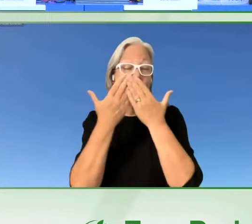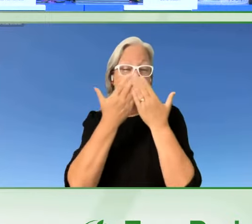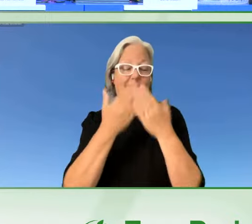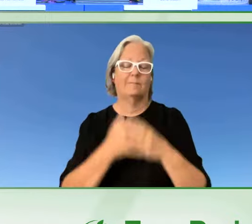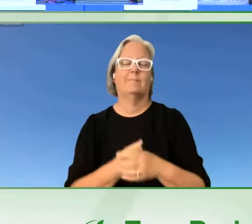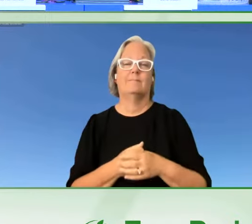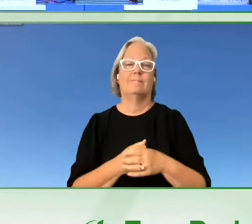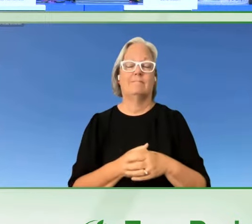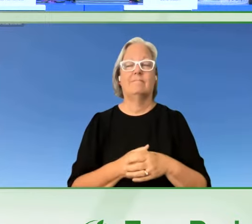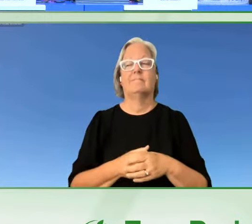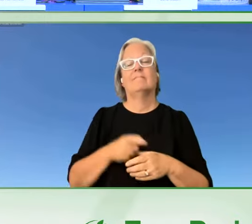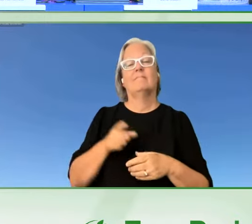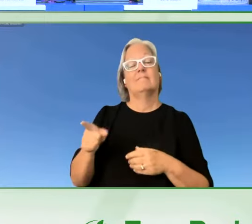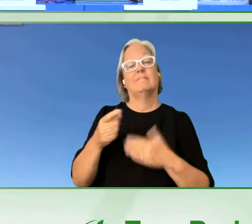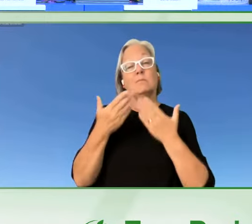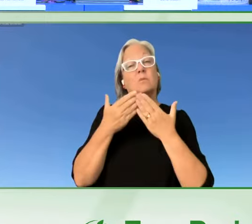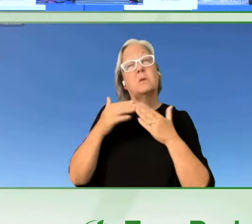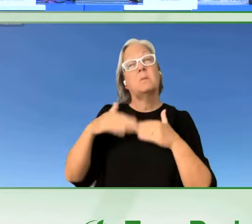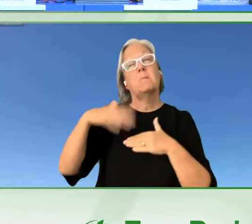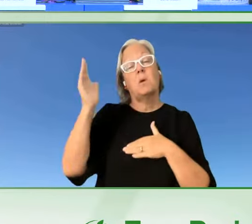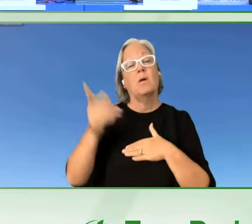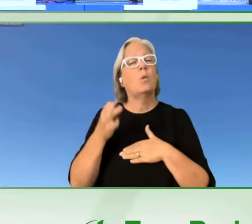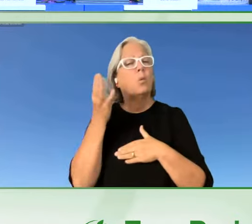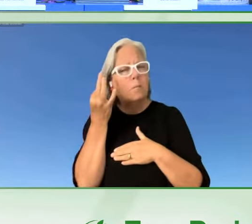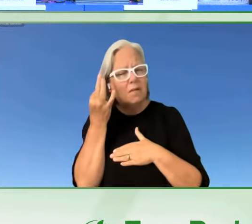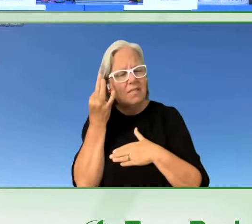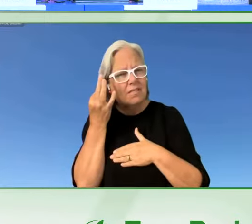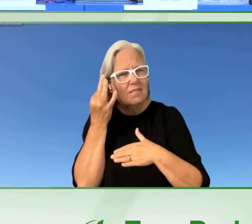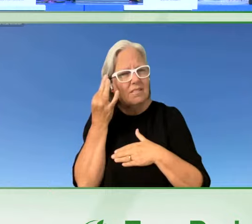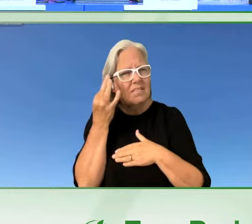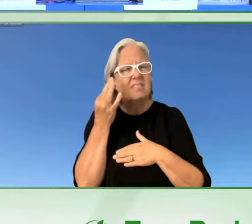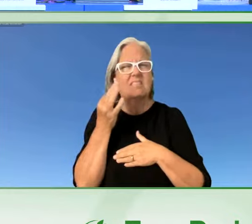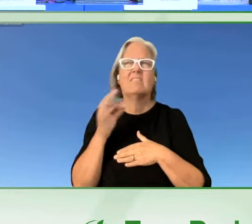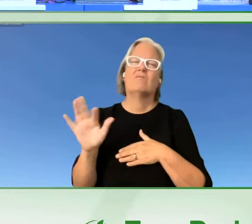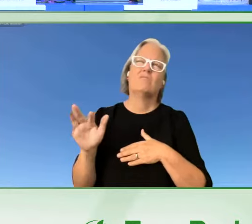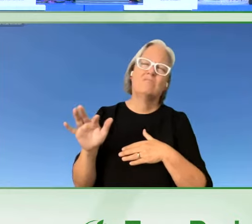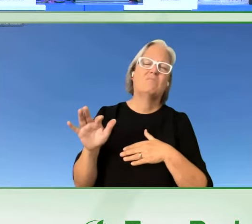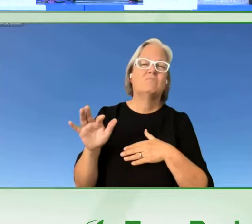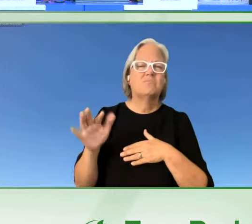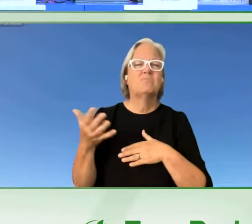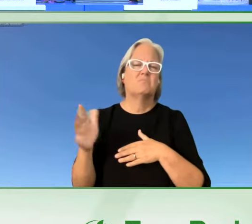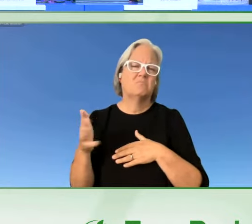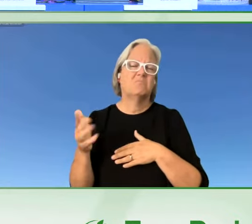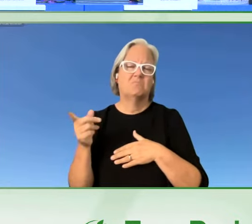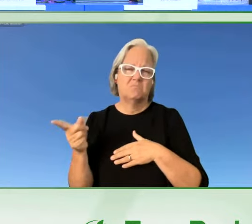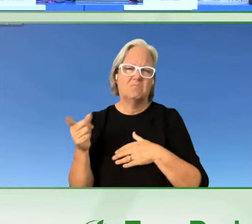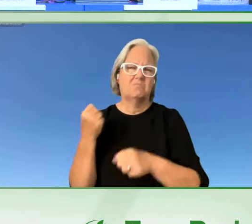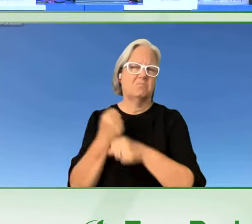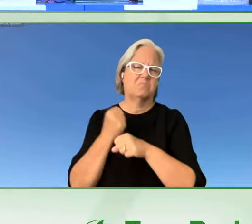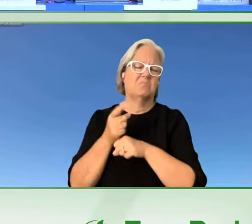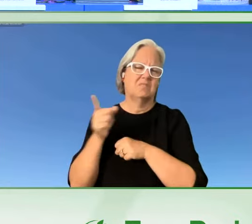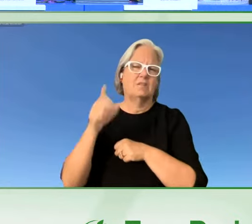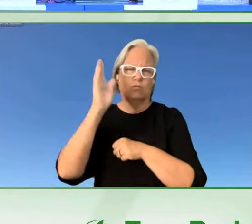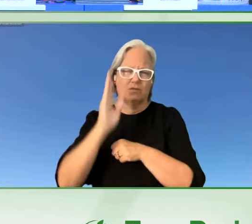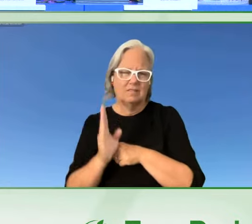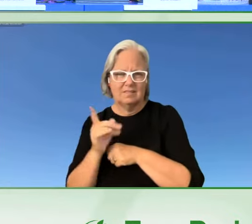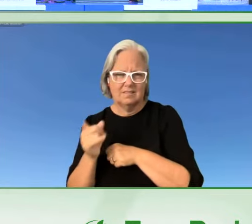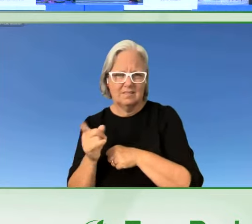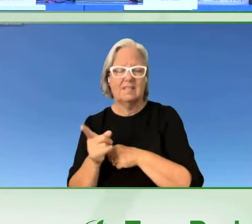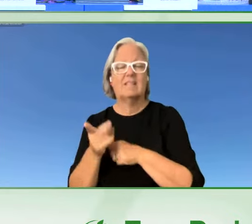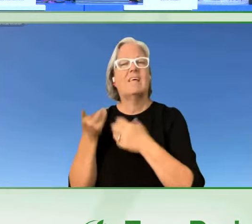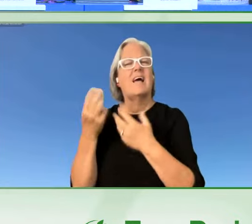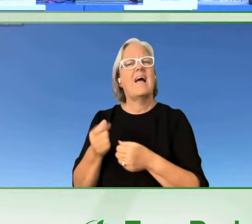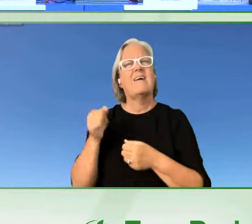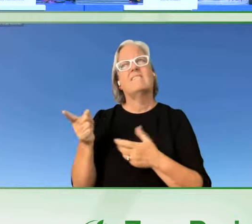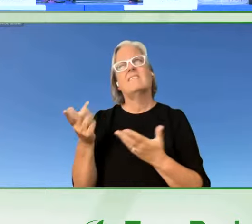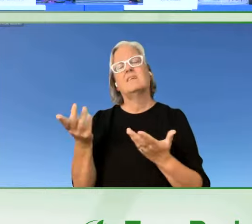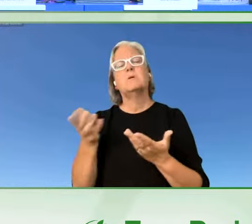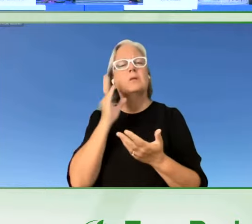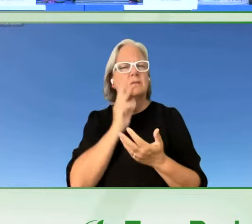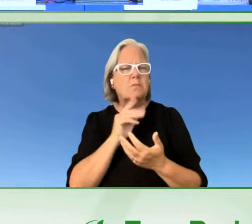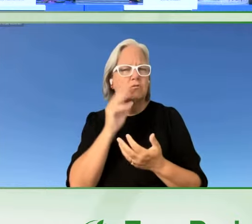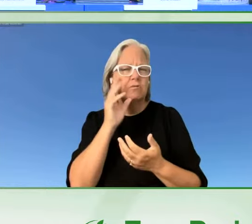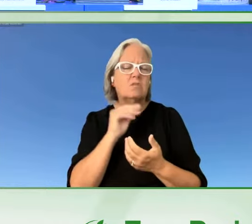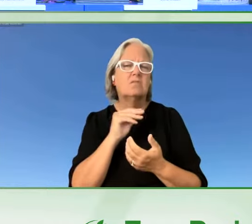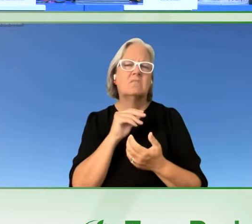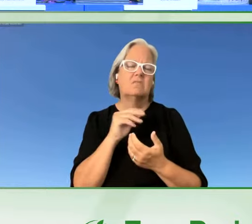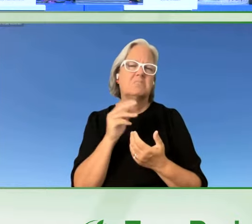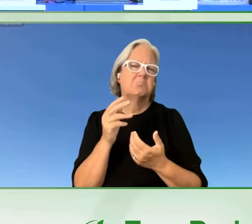Good afternoon everyone, I am happy to share a testimony of inclusion.